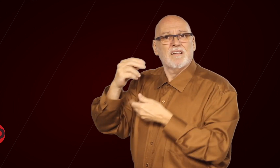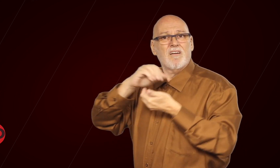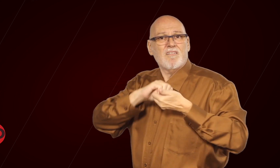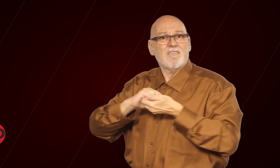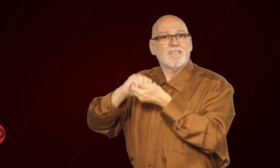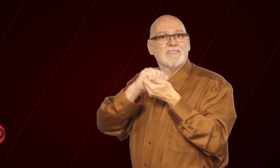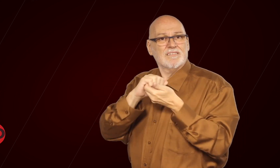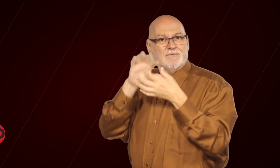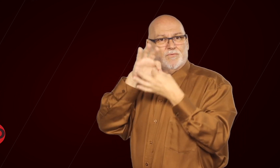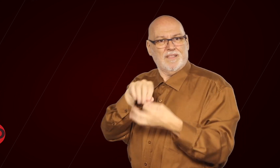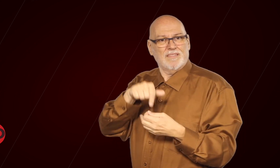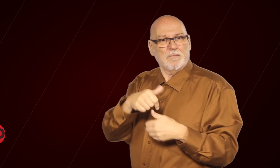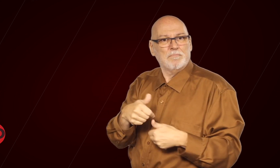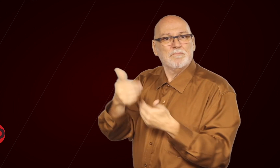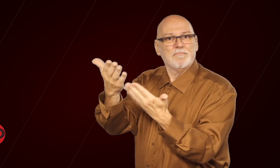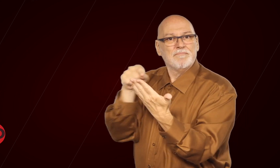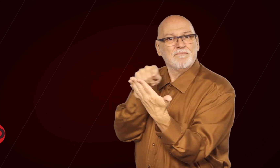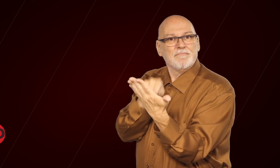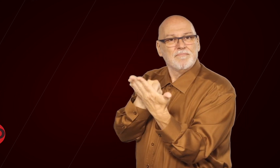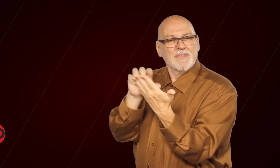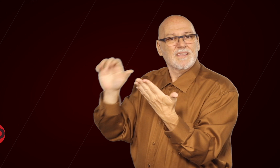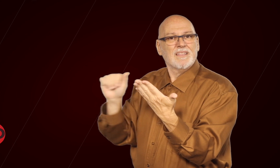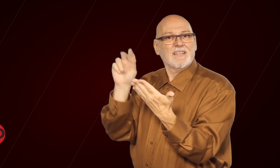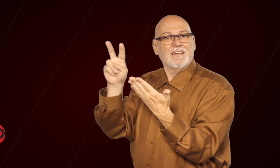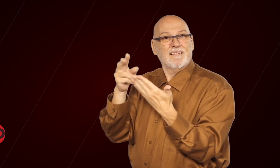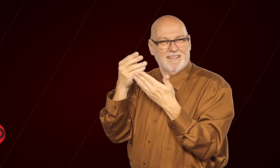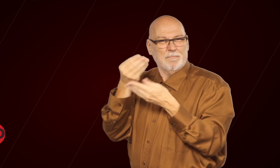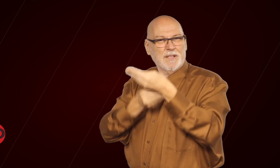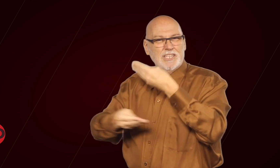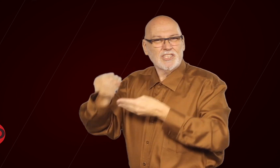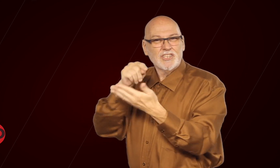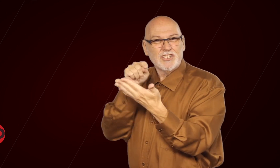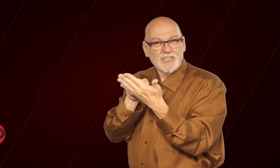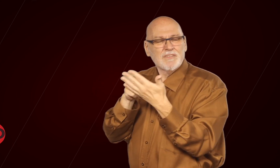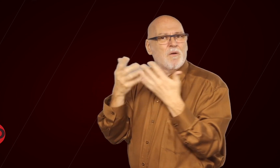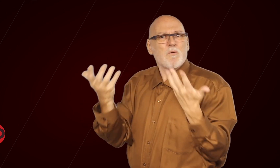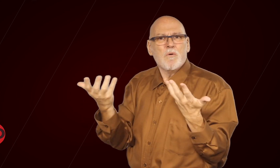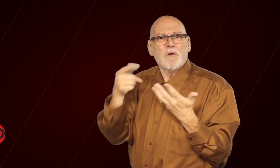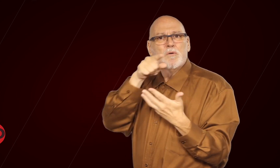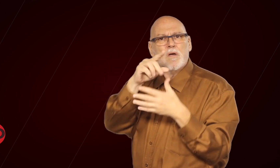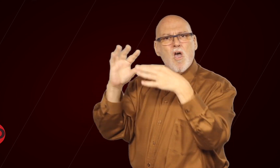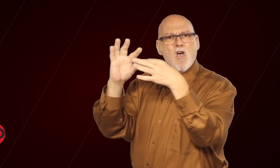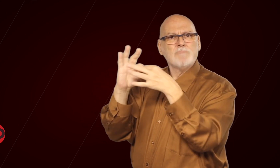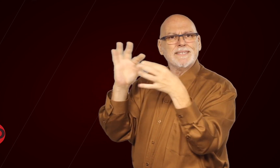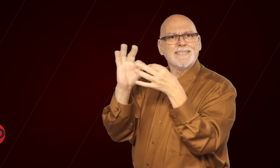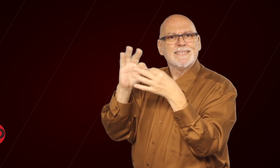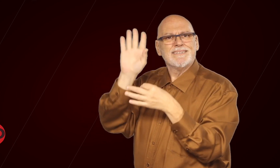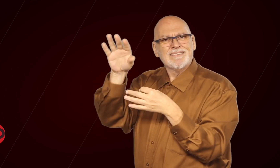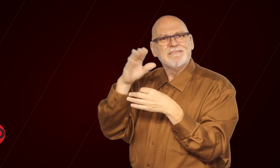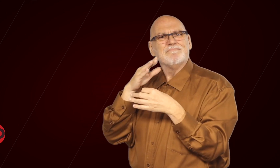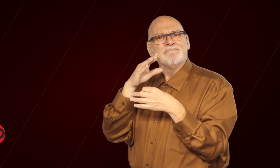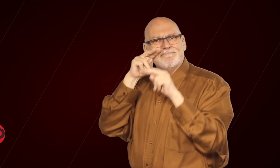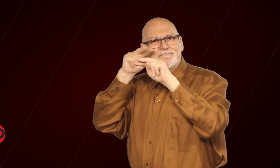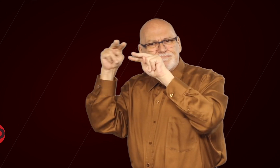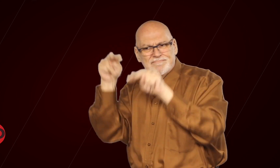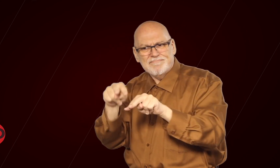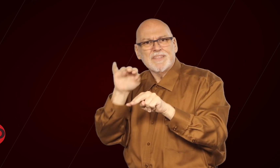budget and/or could you comment about that proposed budget and